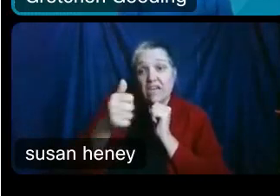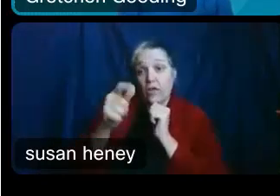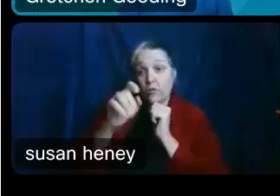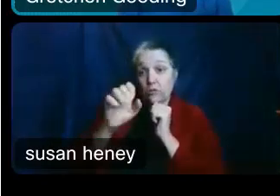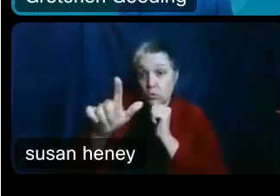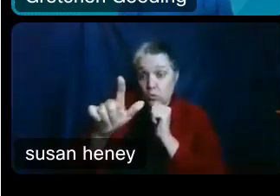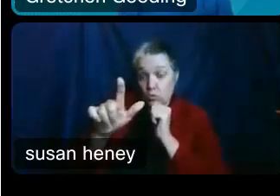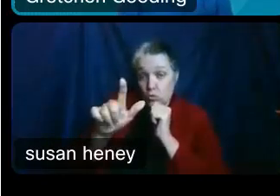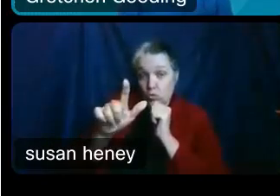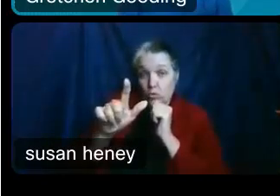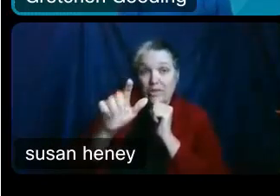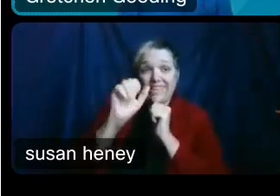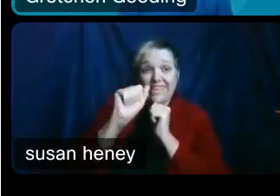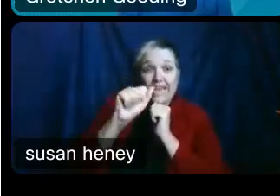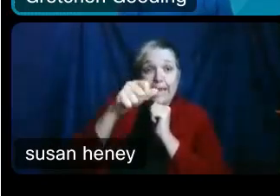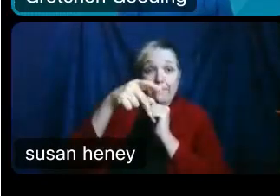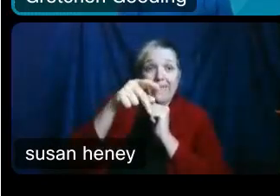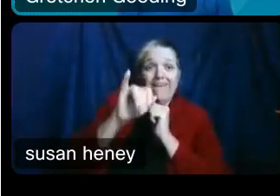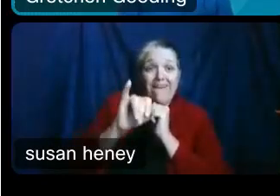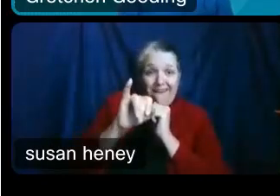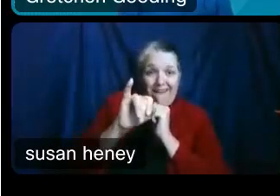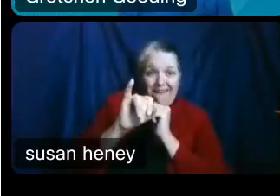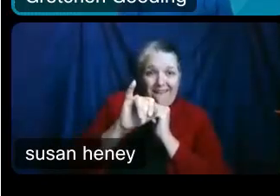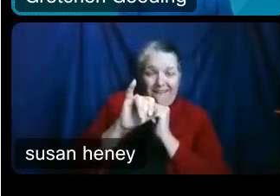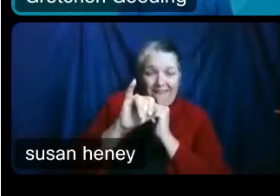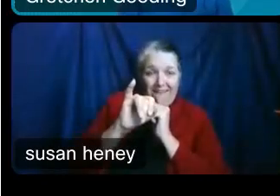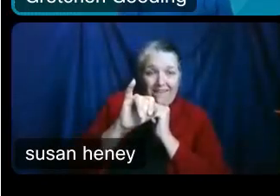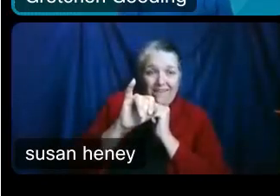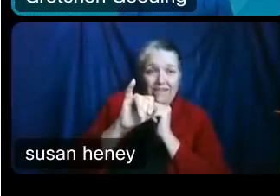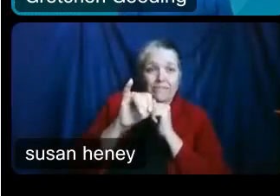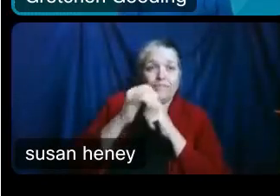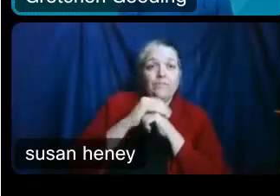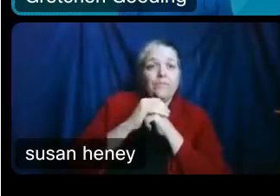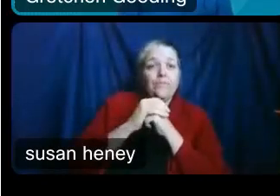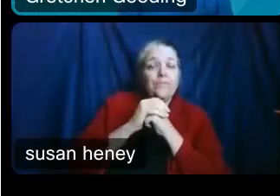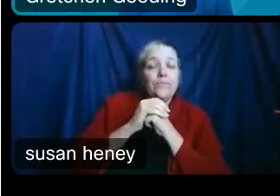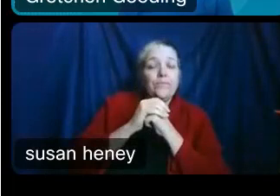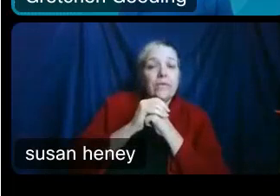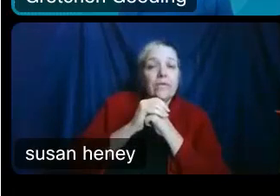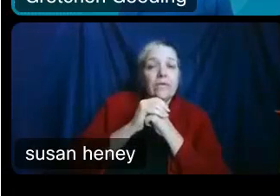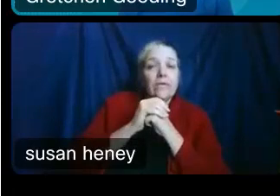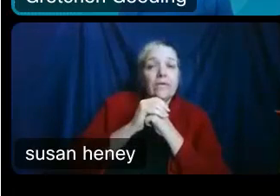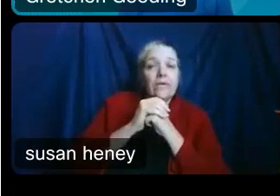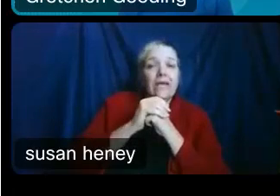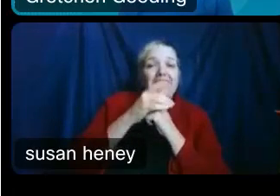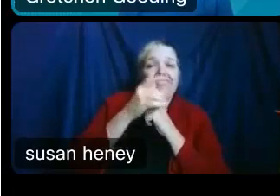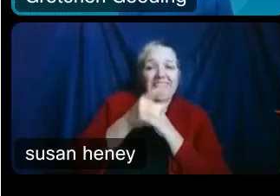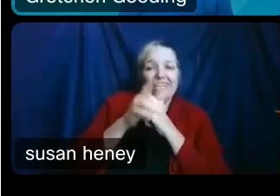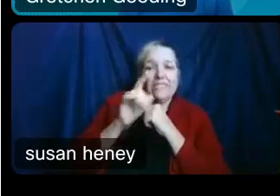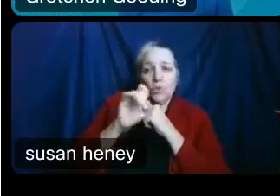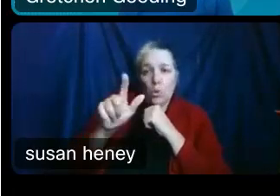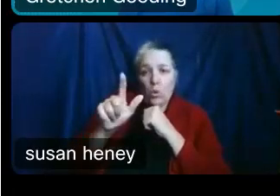is the API or application programming interface. The API is a data tool that enables researchers